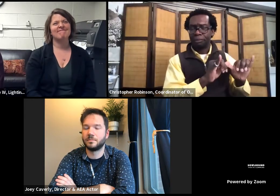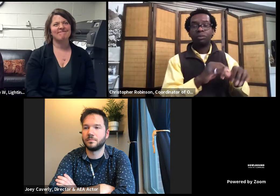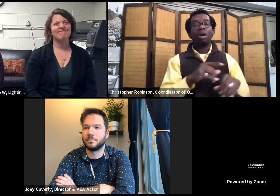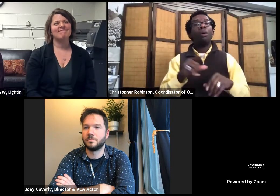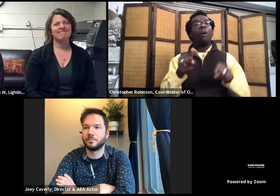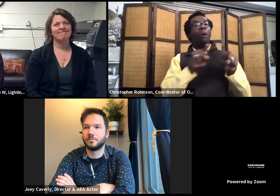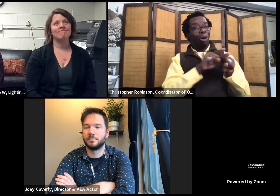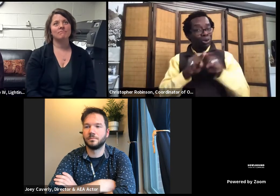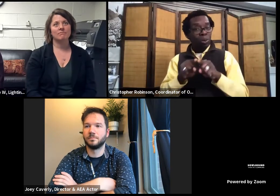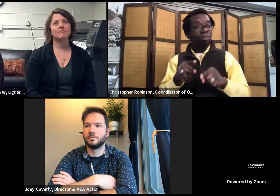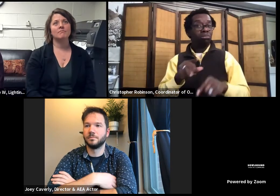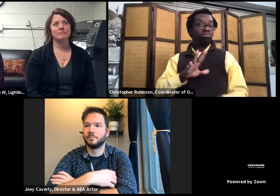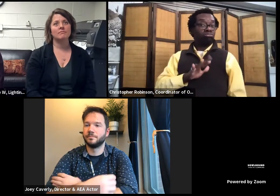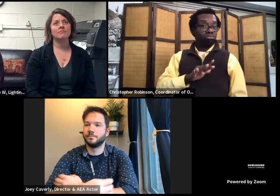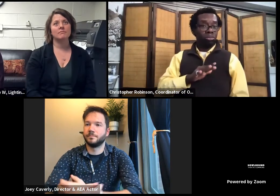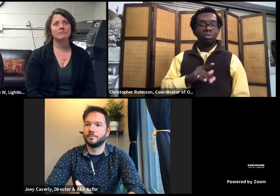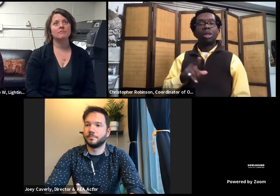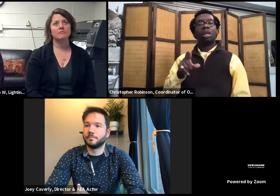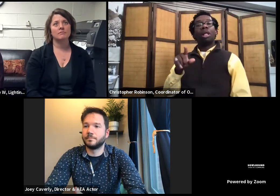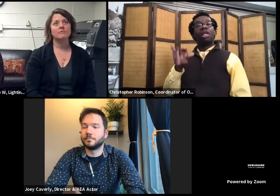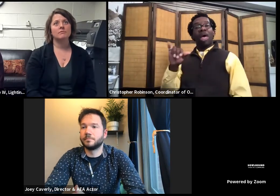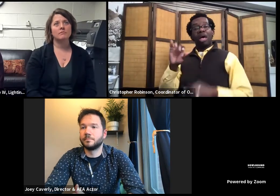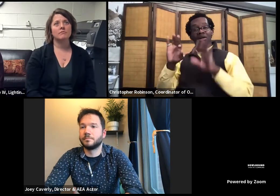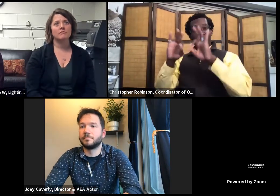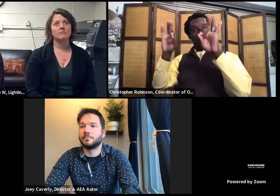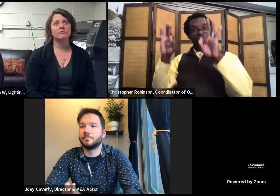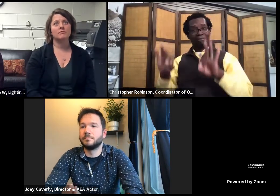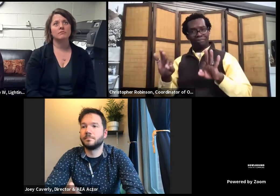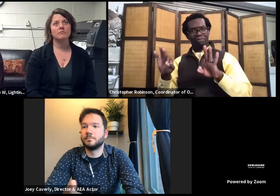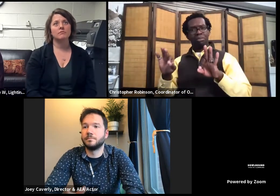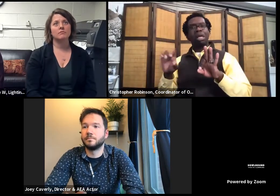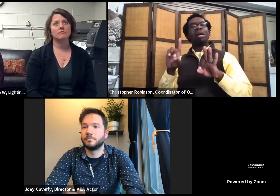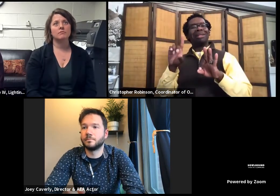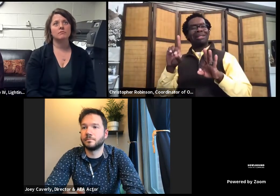Instead of that, you can get one request with all the dates and times in it.